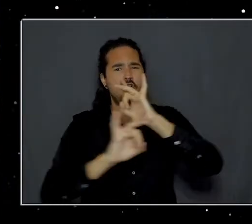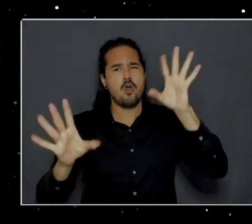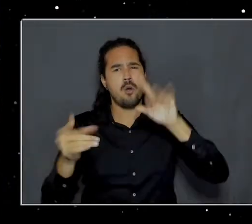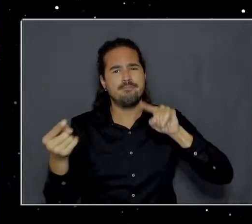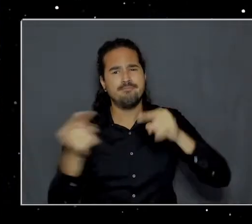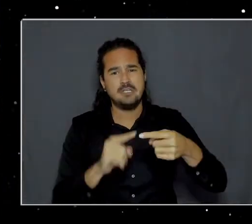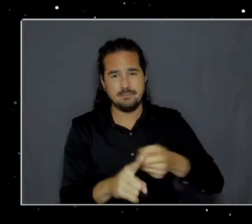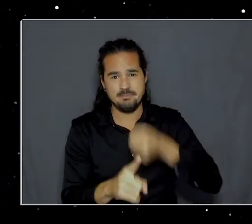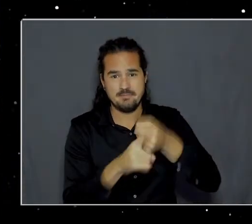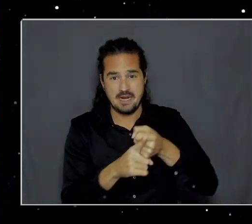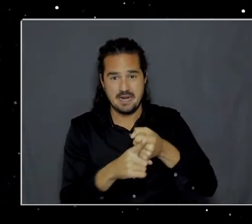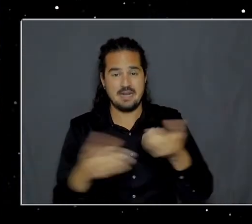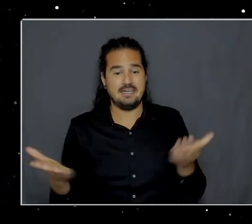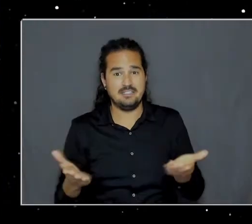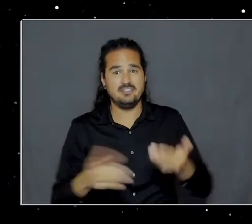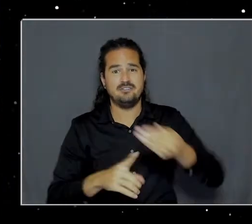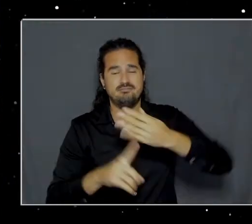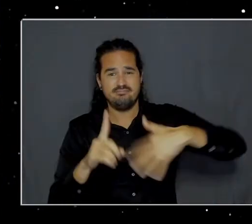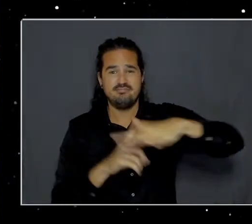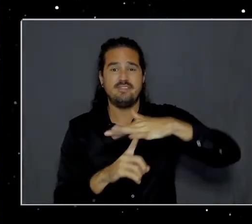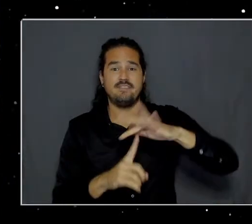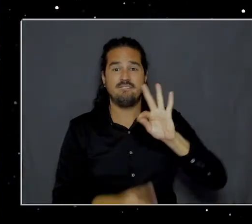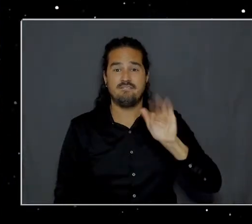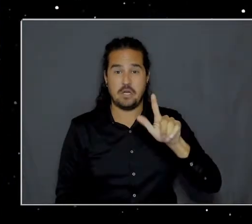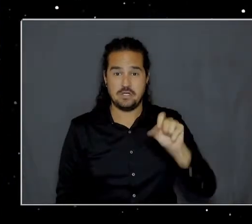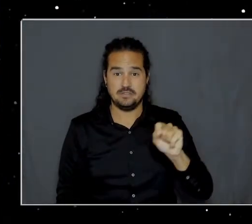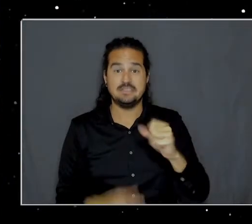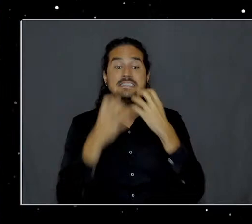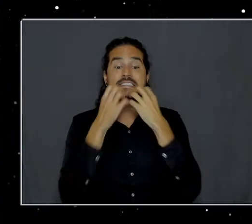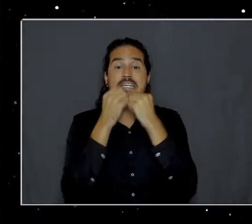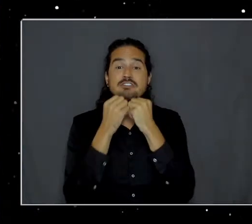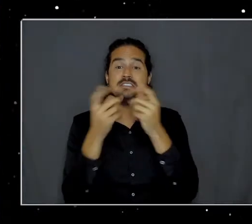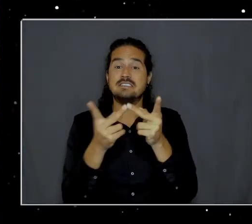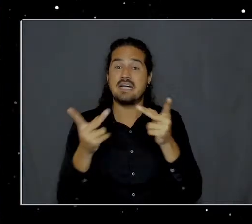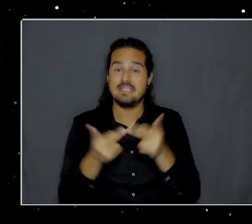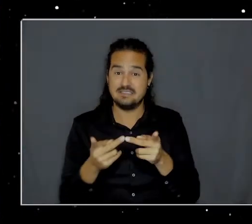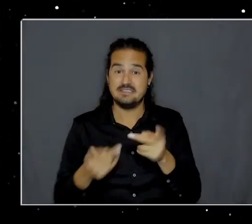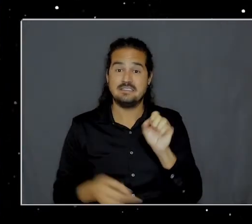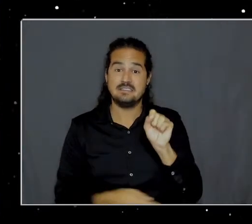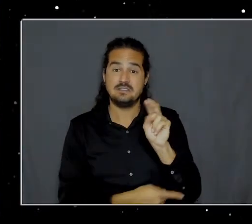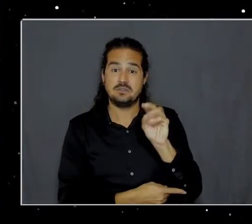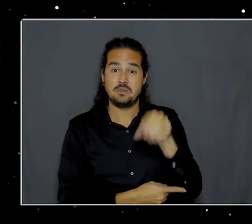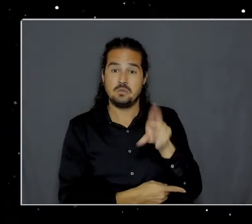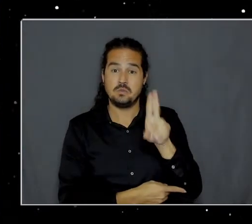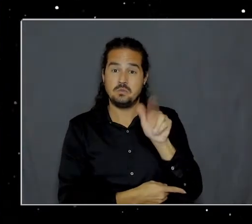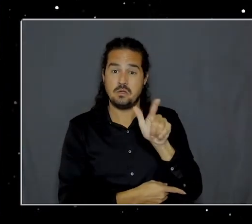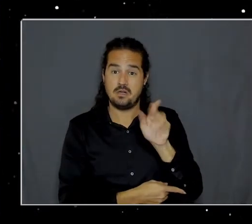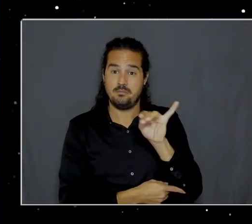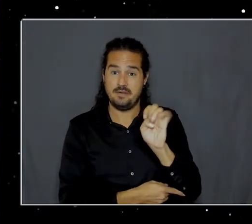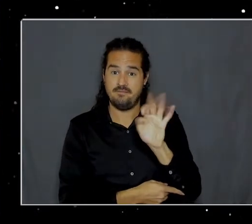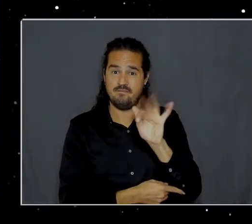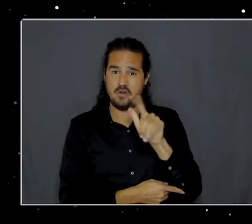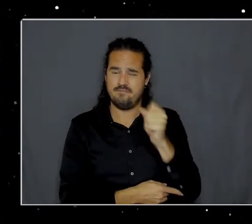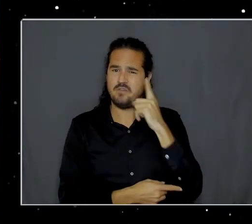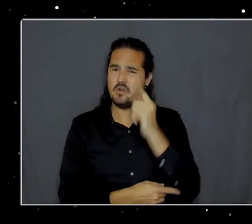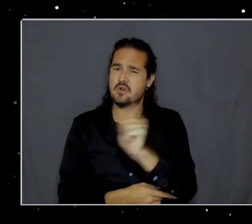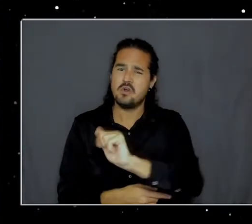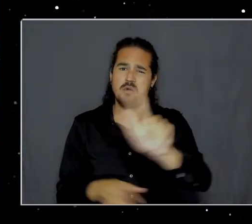FALLS IS FOR ALL PEOPLE, FOR ALL TIMES.